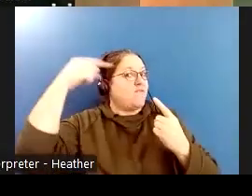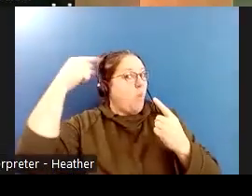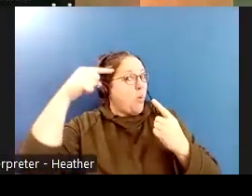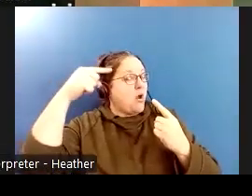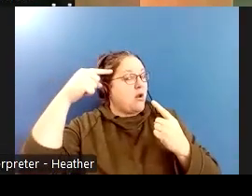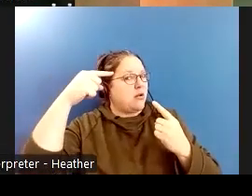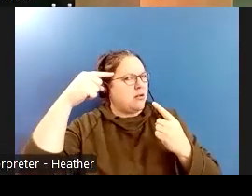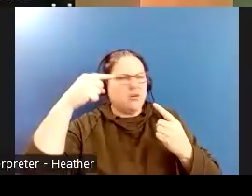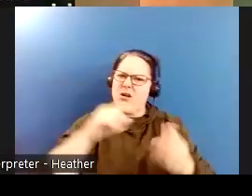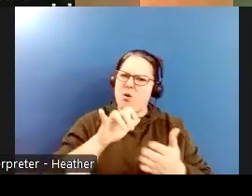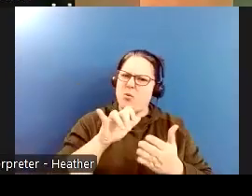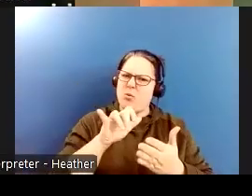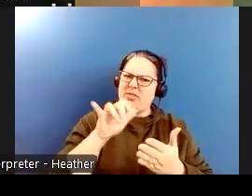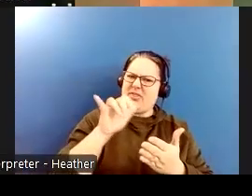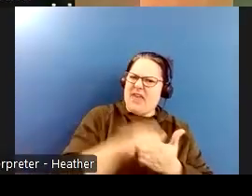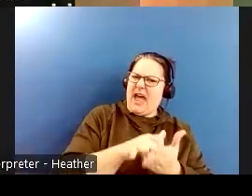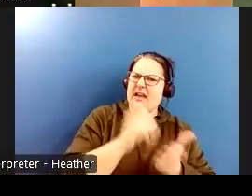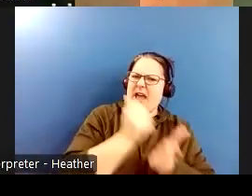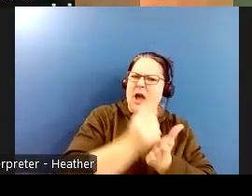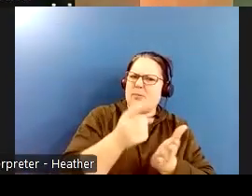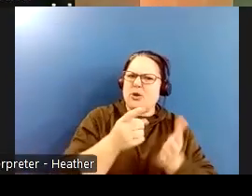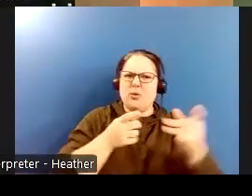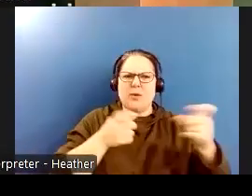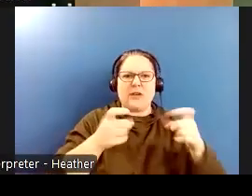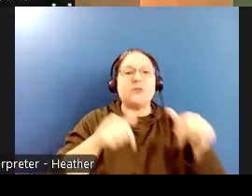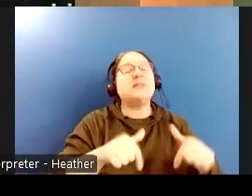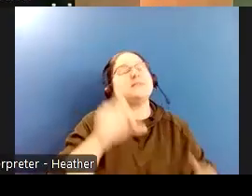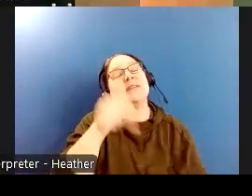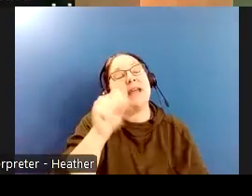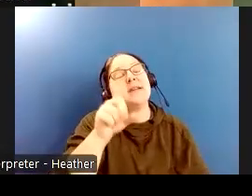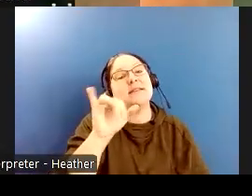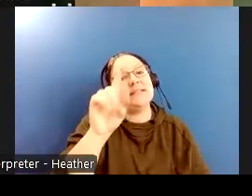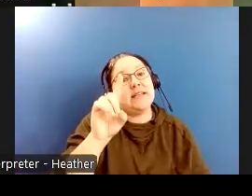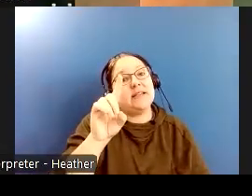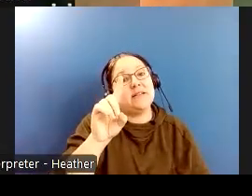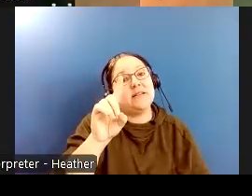uh help you in dealing with this and in fact it did. So they had higher levels of empathy